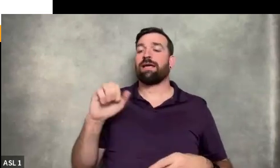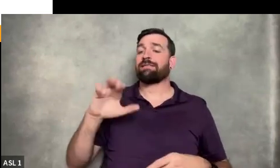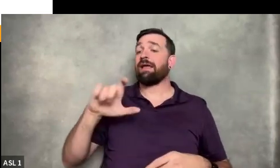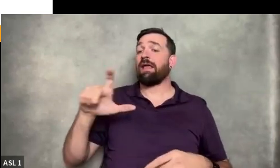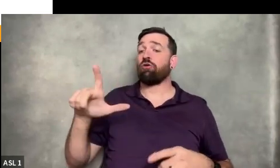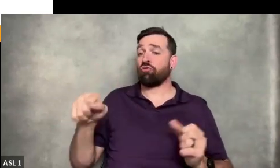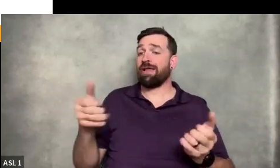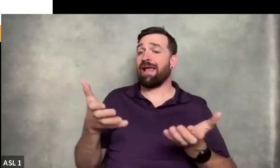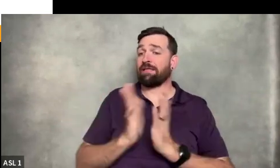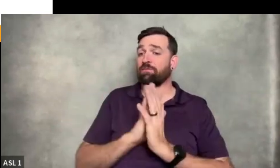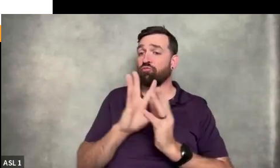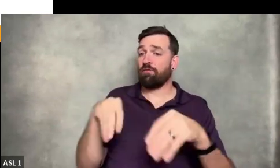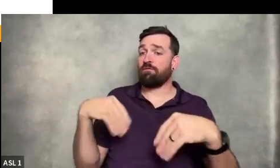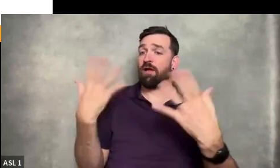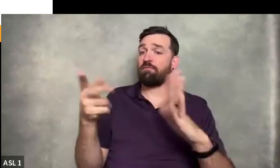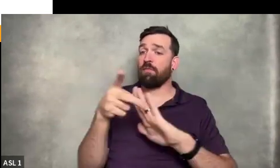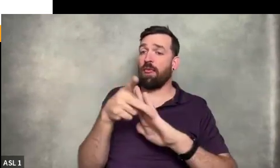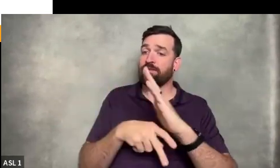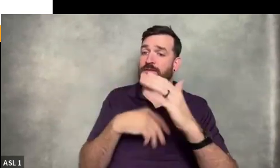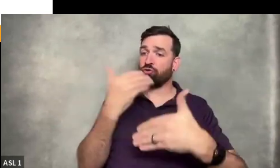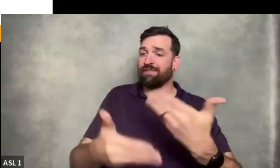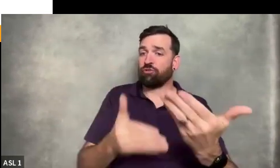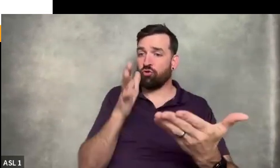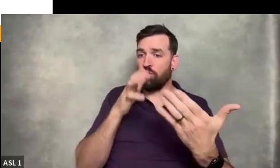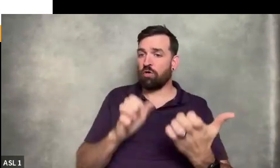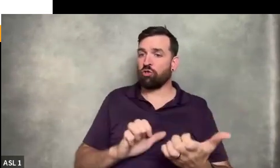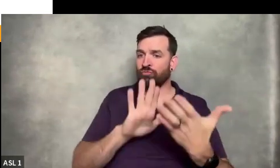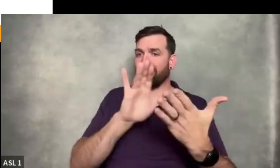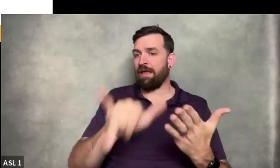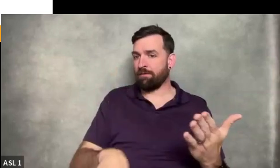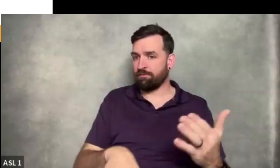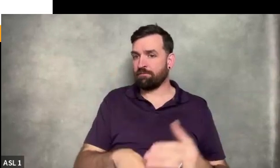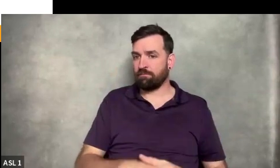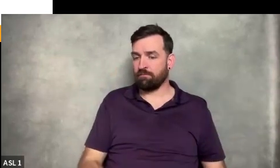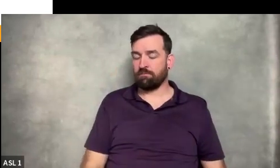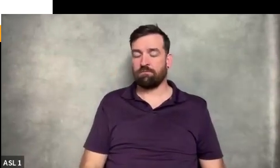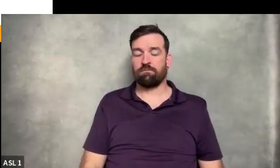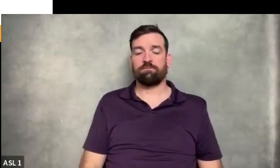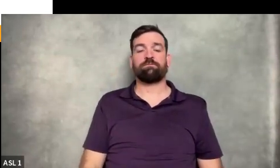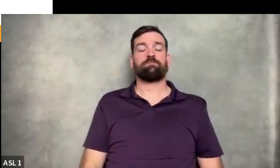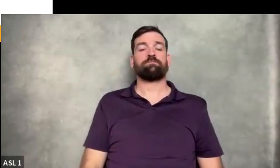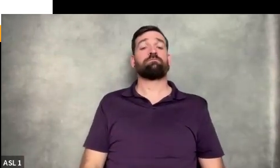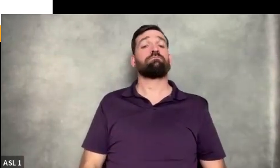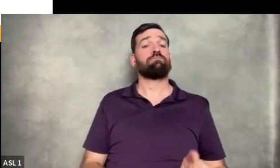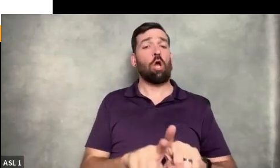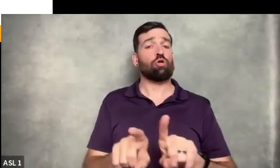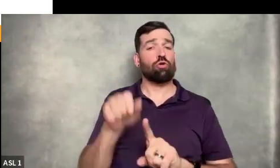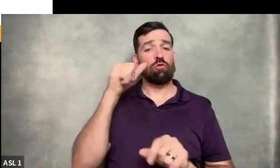provide its policies and procedures that address that assurance. Also keep in mind that these are